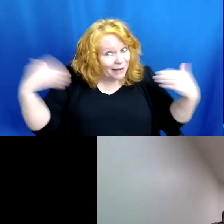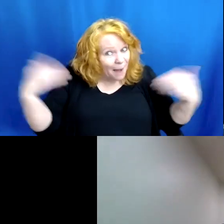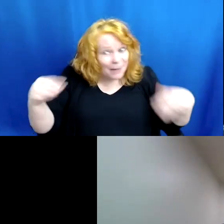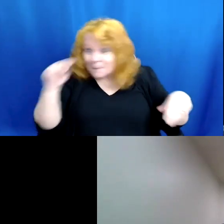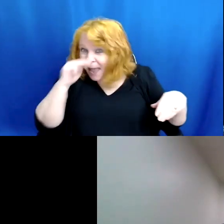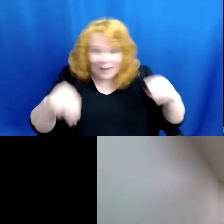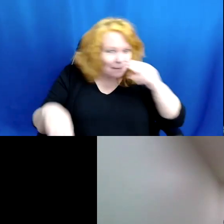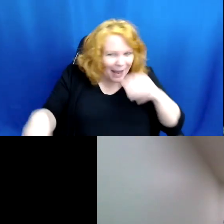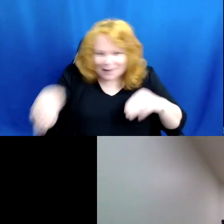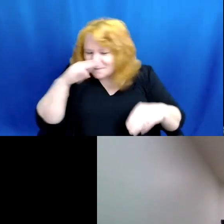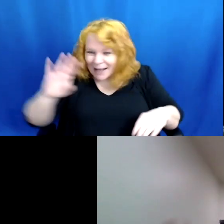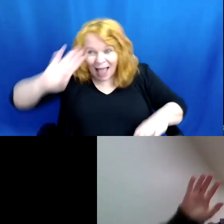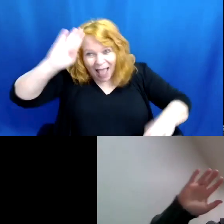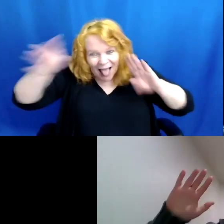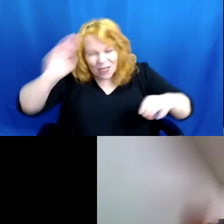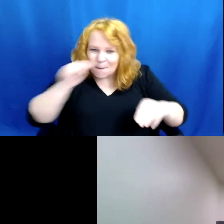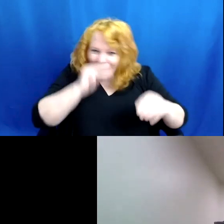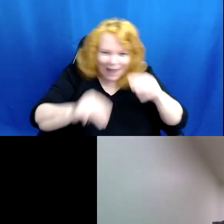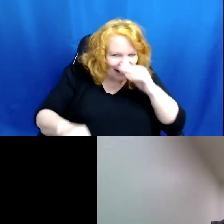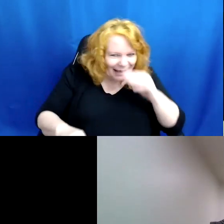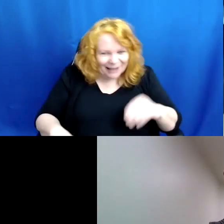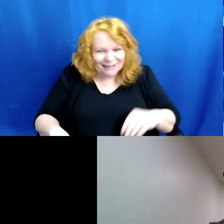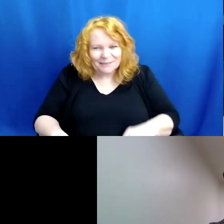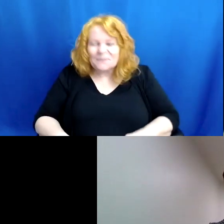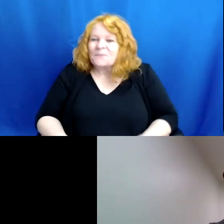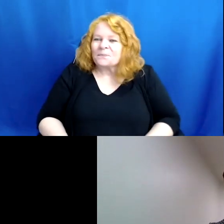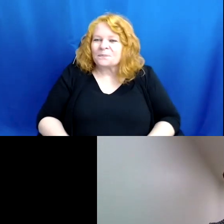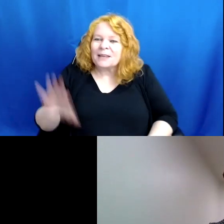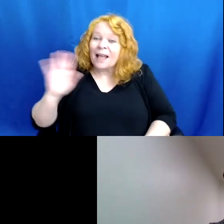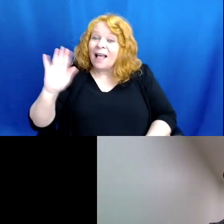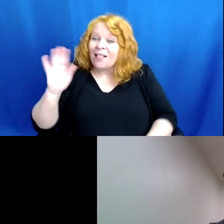Megan Megan hello Megan. Megan: Hello everyone.